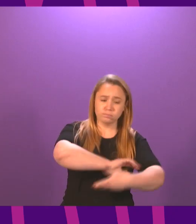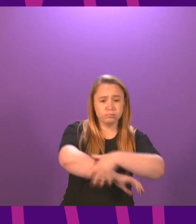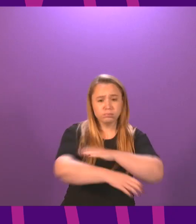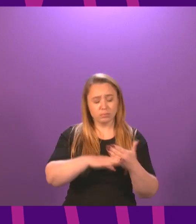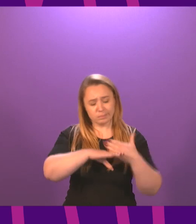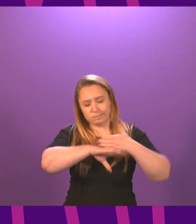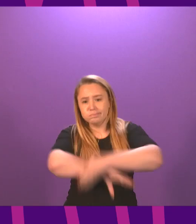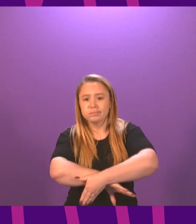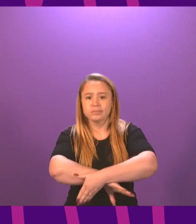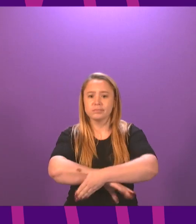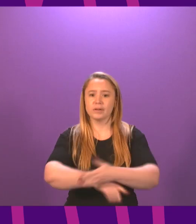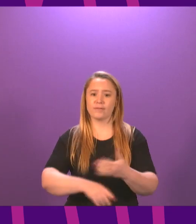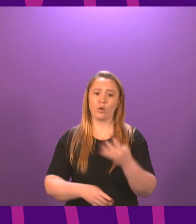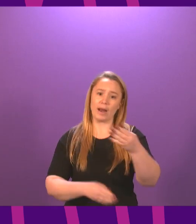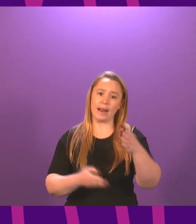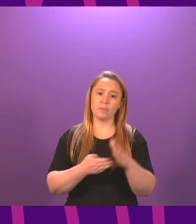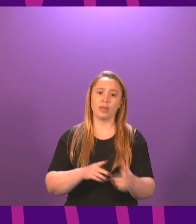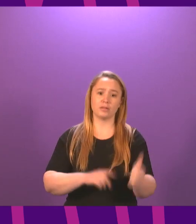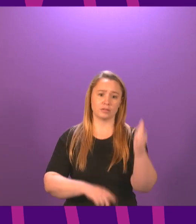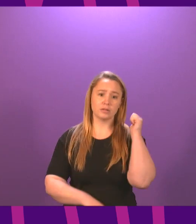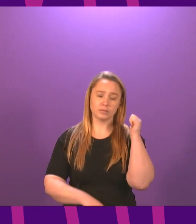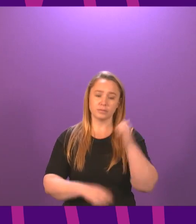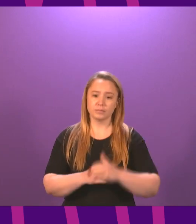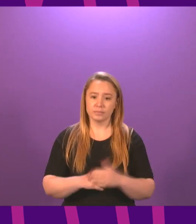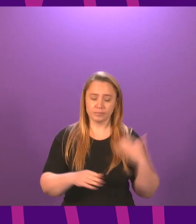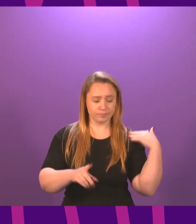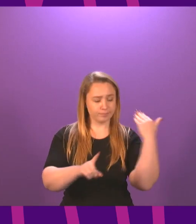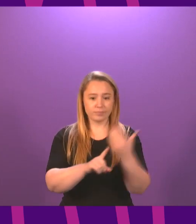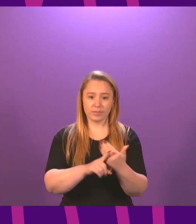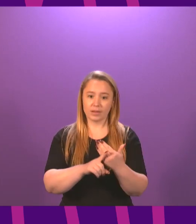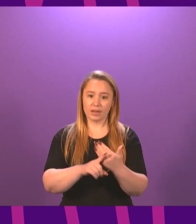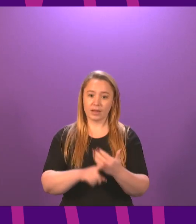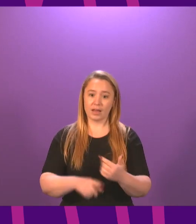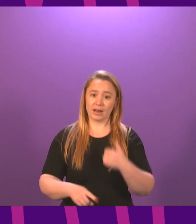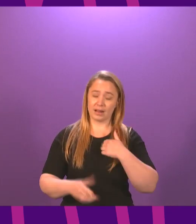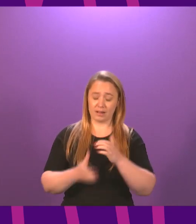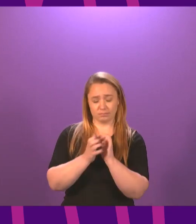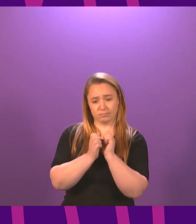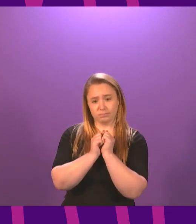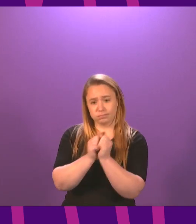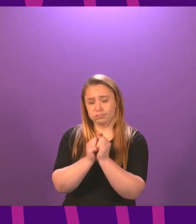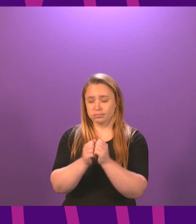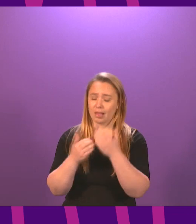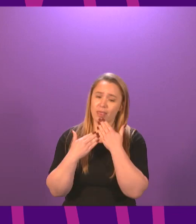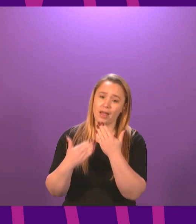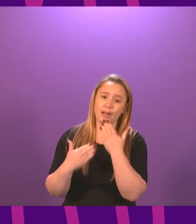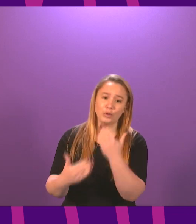beyond the call of duty in the past nine months and they have my deep and everlasting gratitude